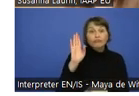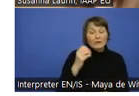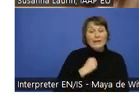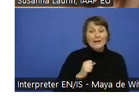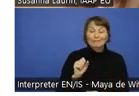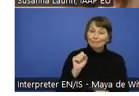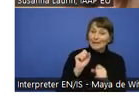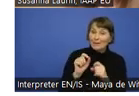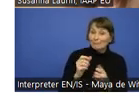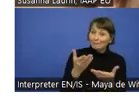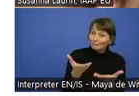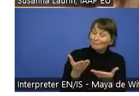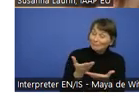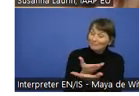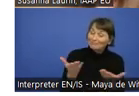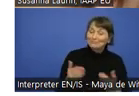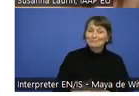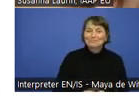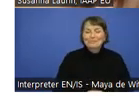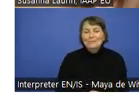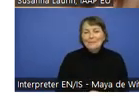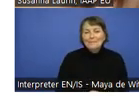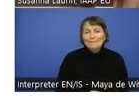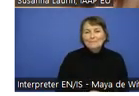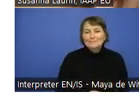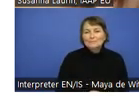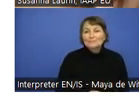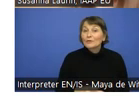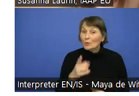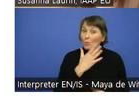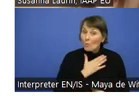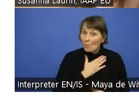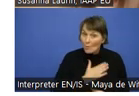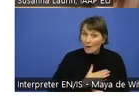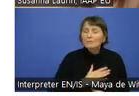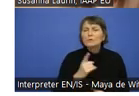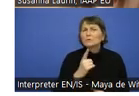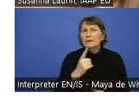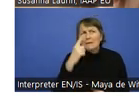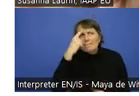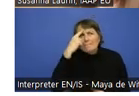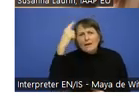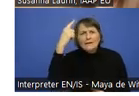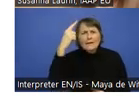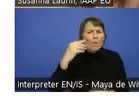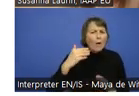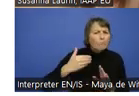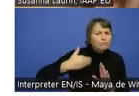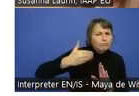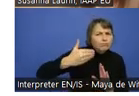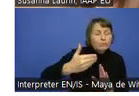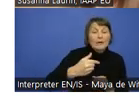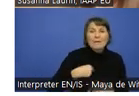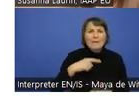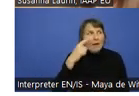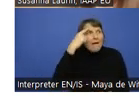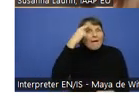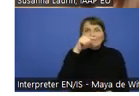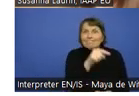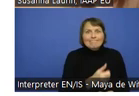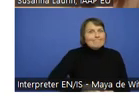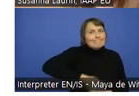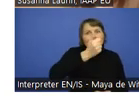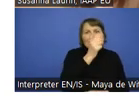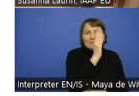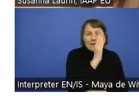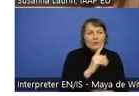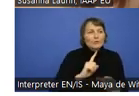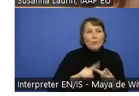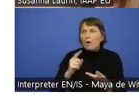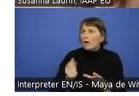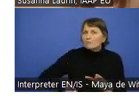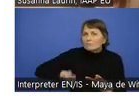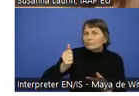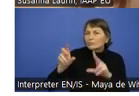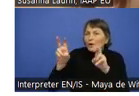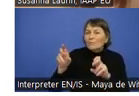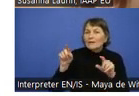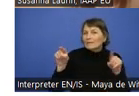are welcome to apply for that or give us a tip for speakers or topics at any time.